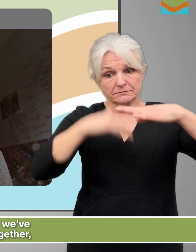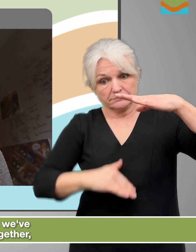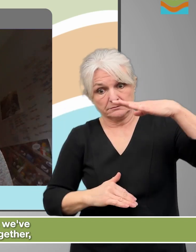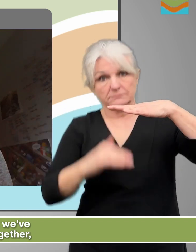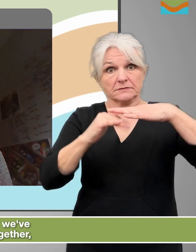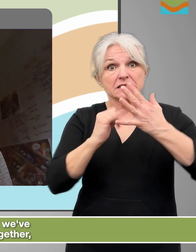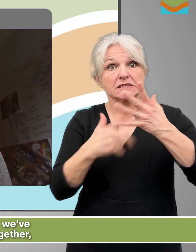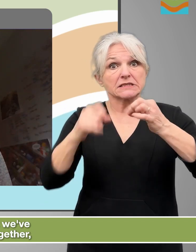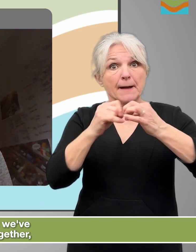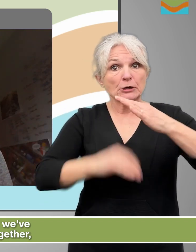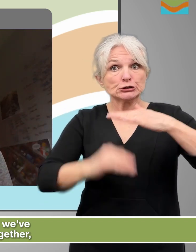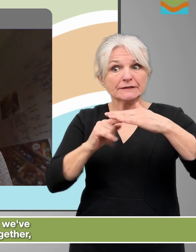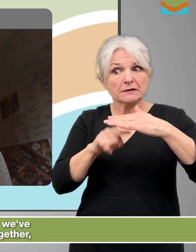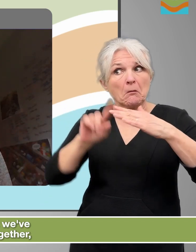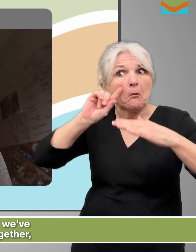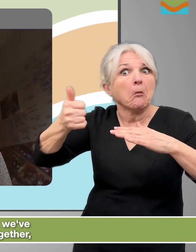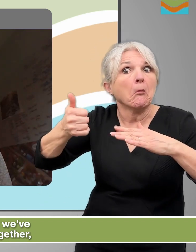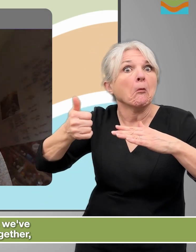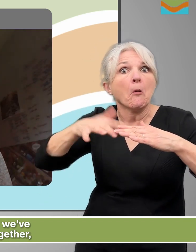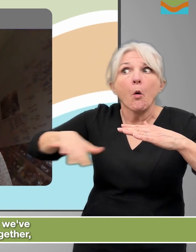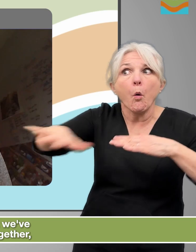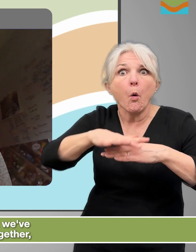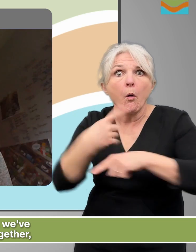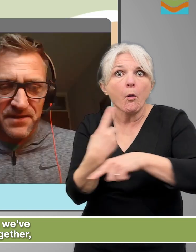I think for all the reasons that we've mentioned, people coming together,